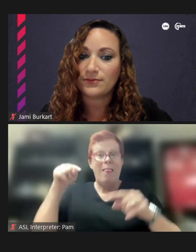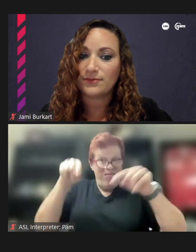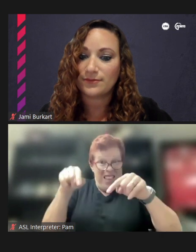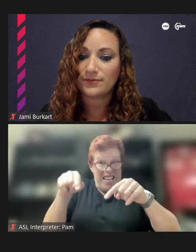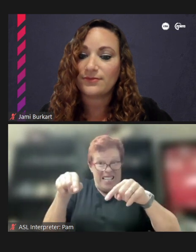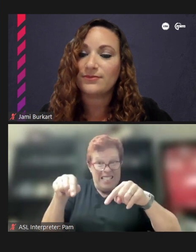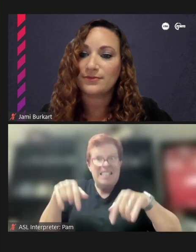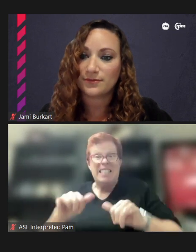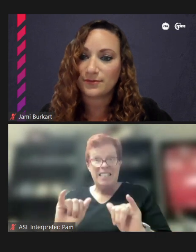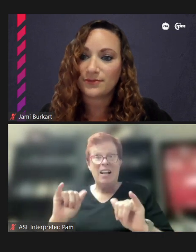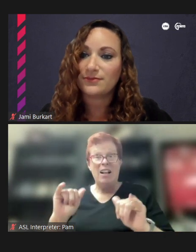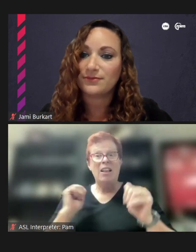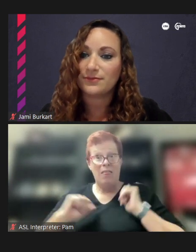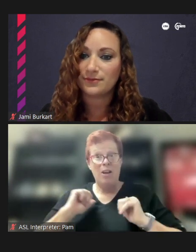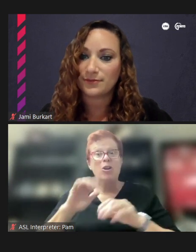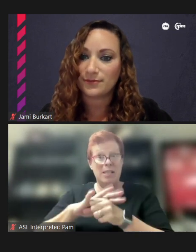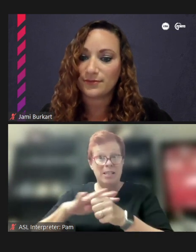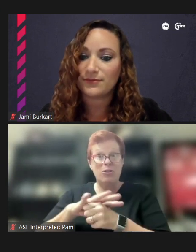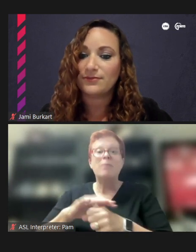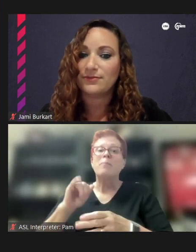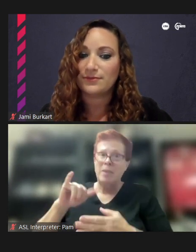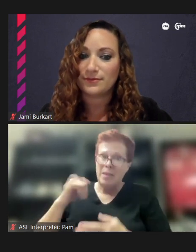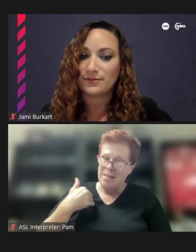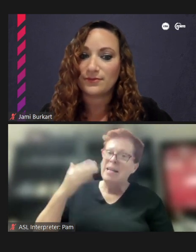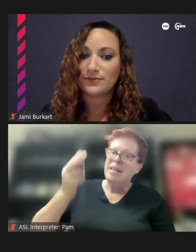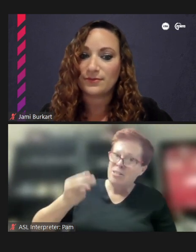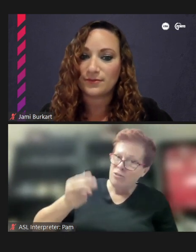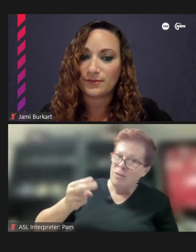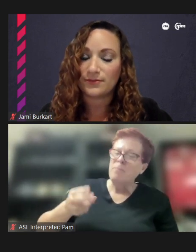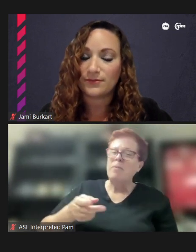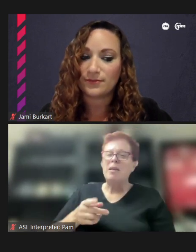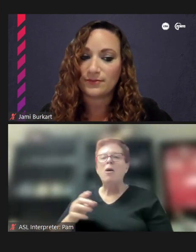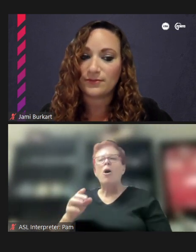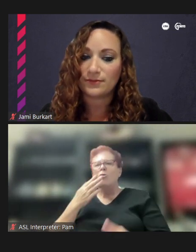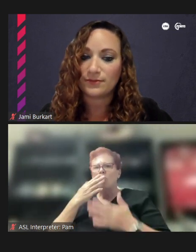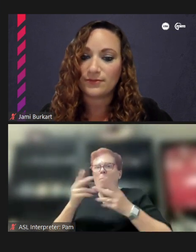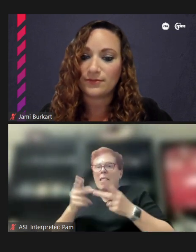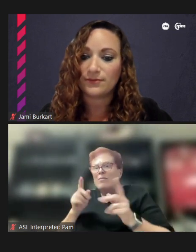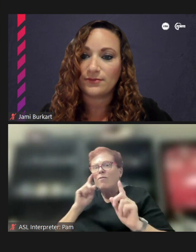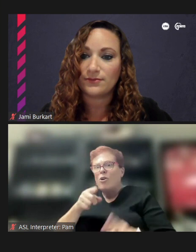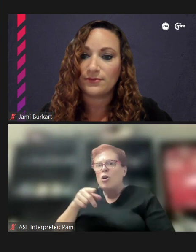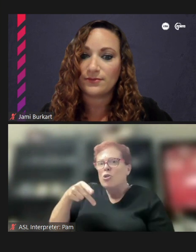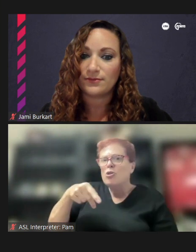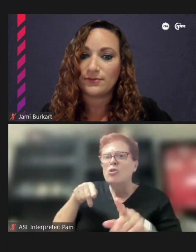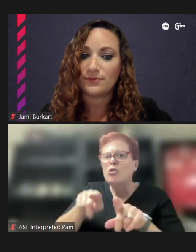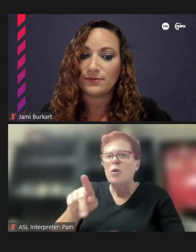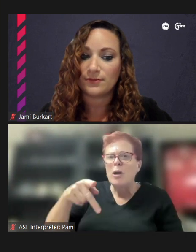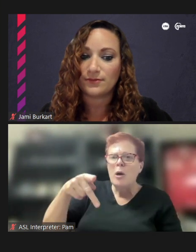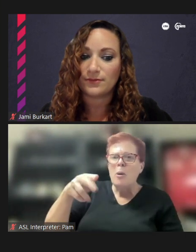It has that history of being a destination during prohibition and it maintained that liveliness, so